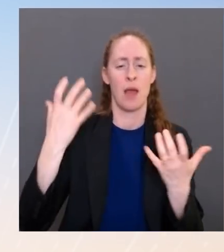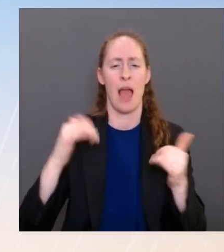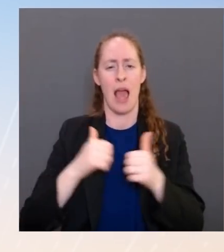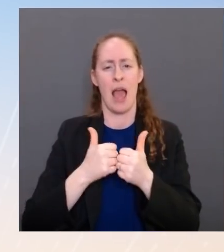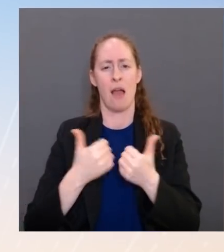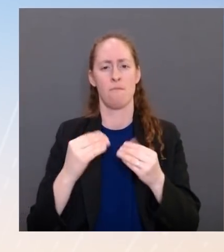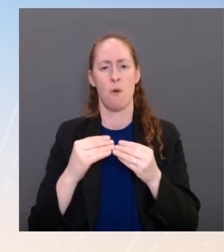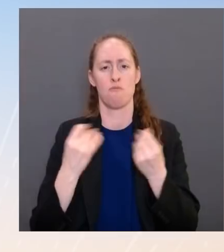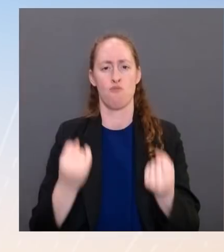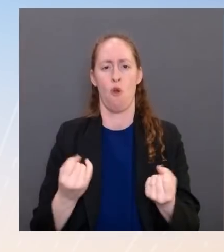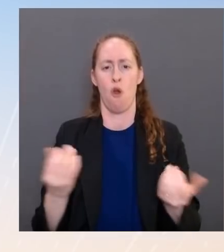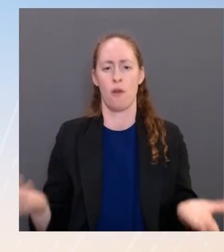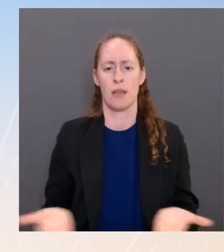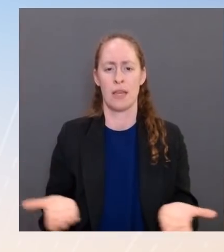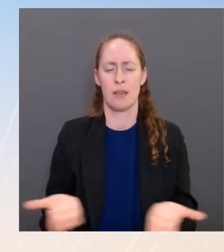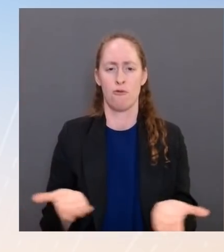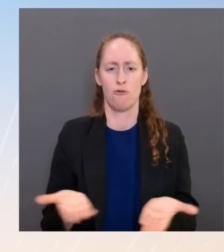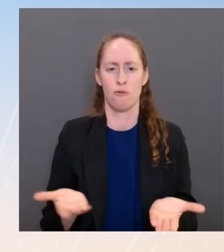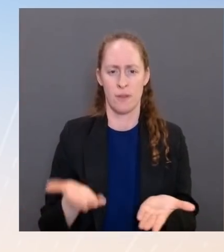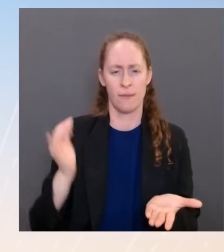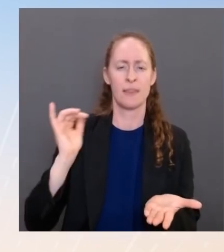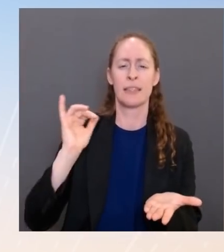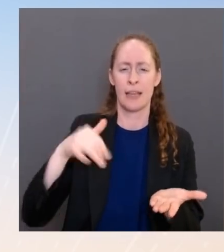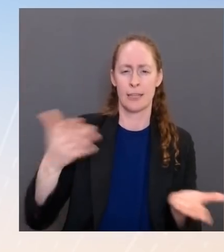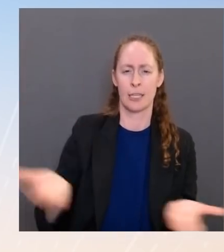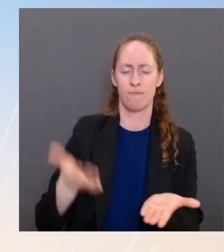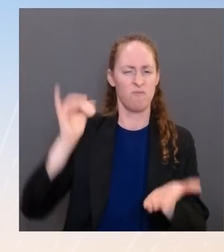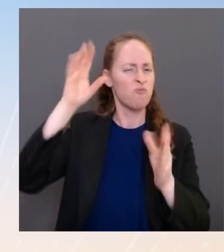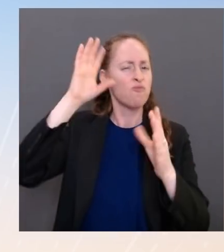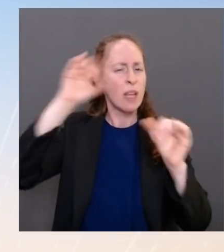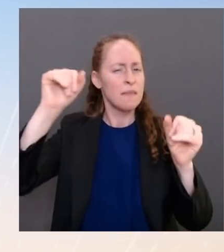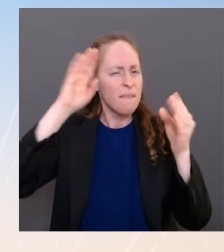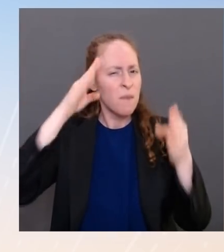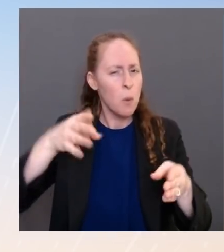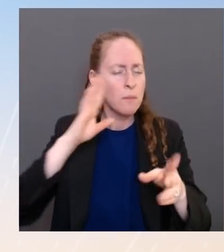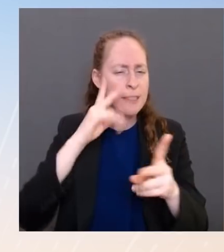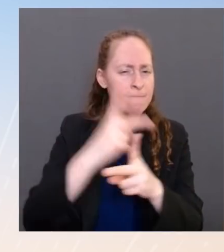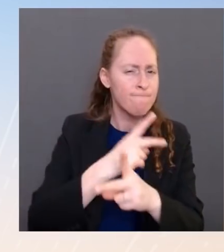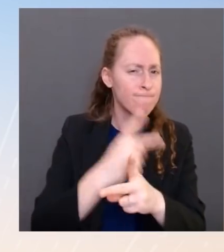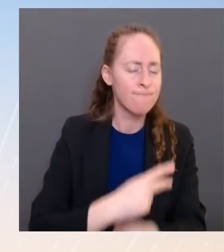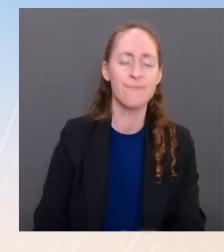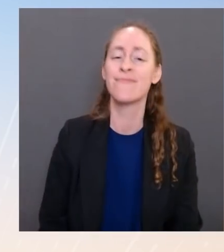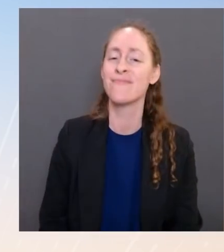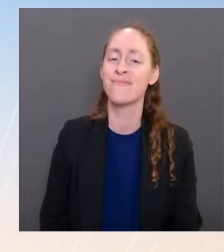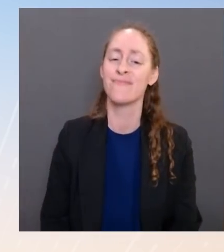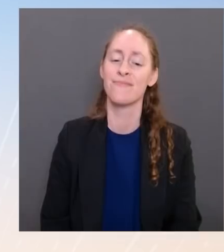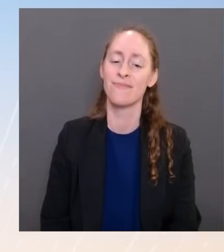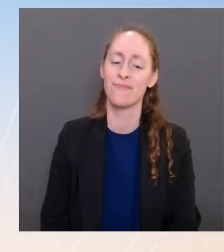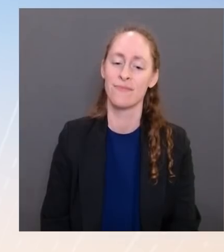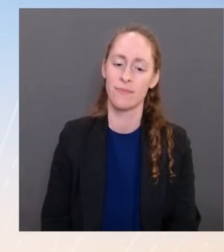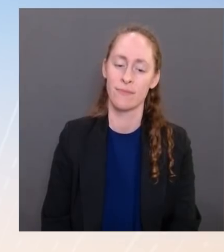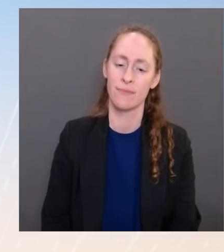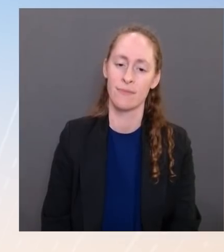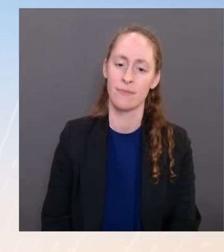The Press: Thank you so much. Would you have a comment on the presidential election in the Philippines? Ms. Psaki: Sure.